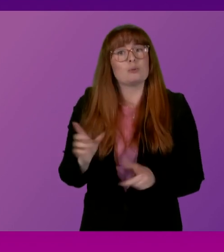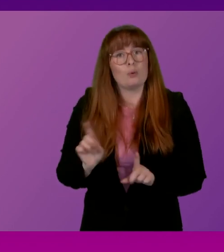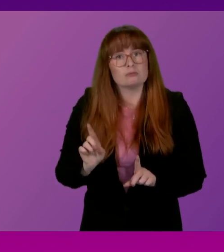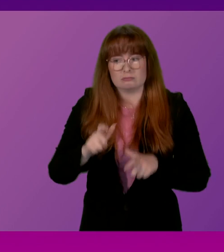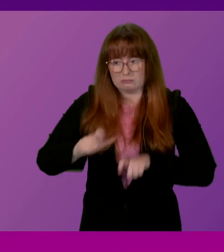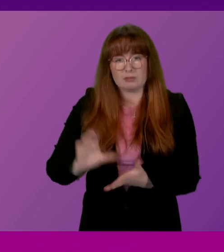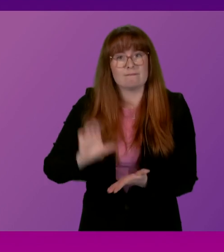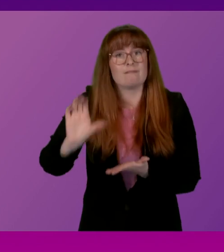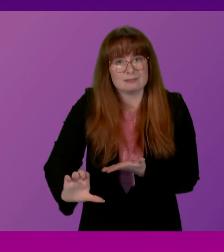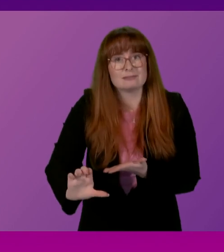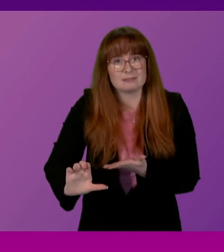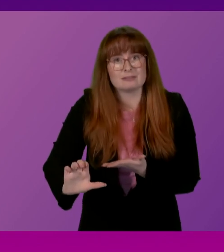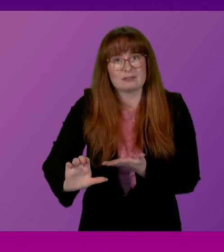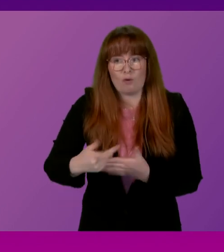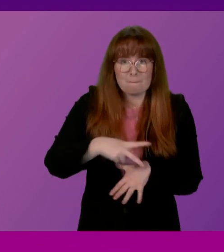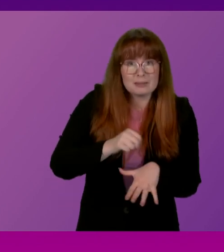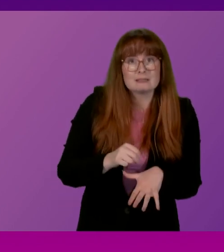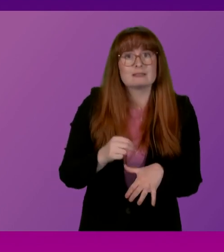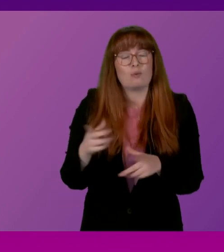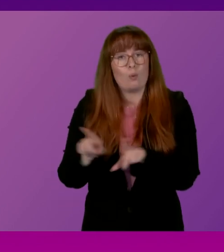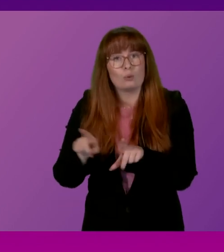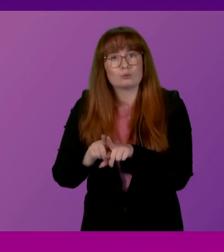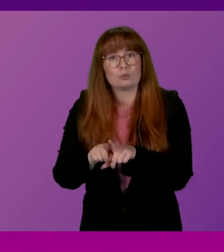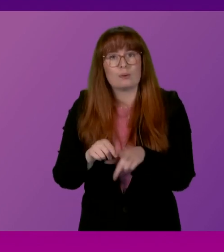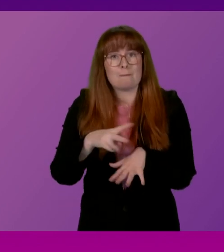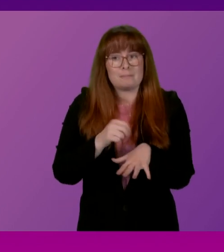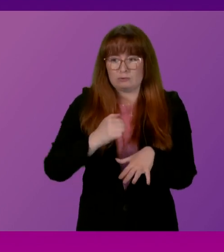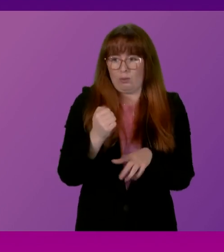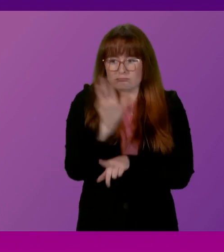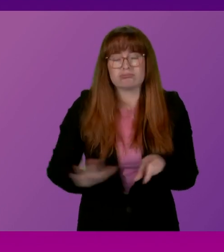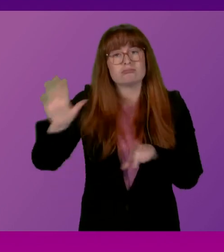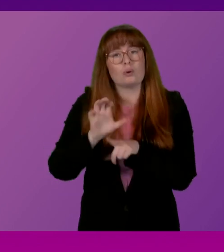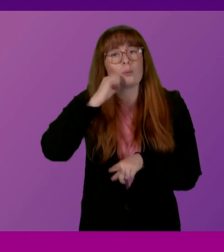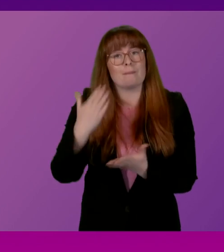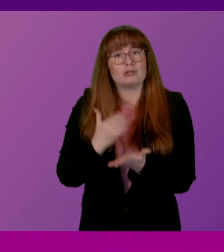significantly in police officers and in Police Scotland right across the board.